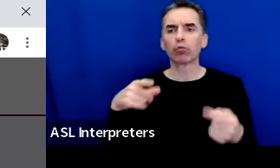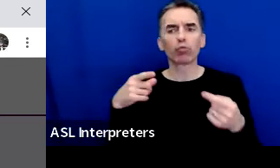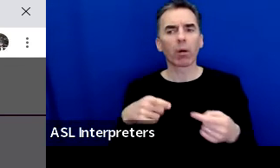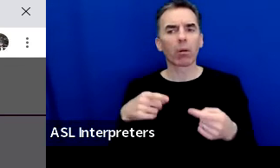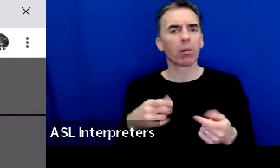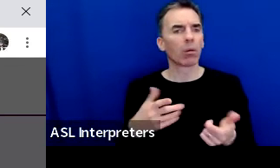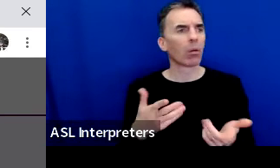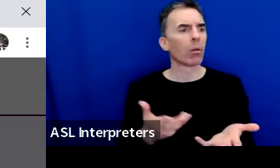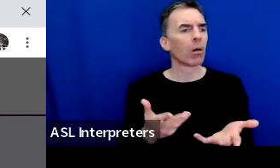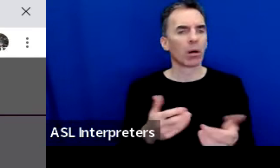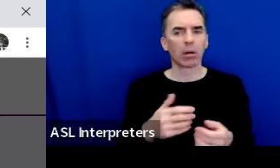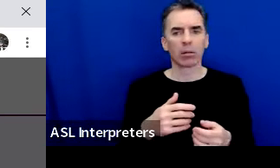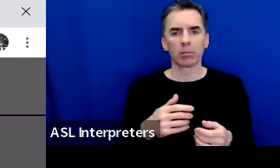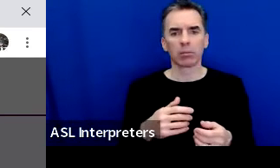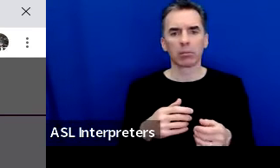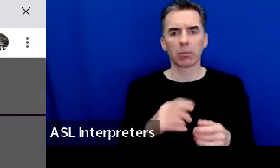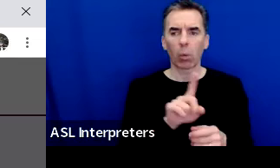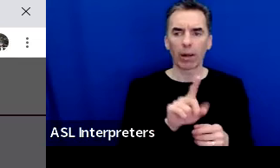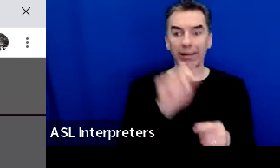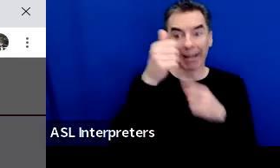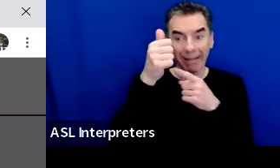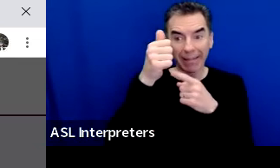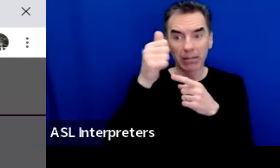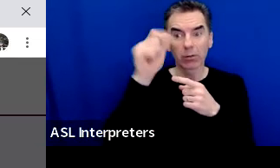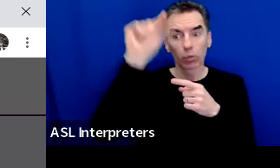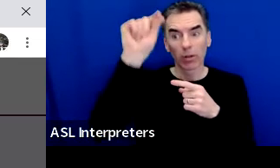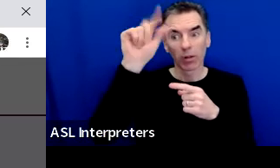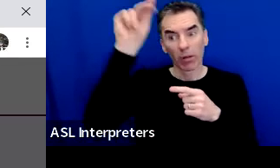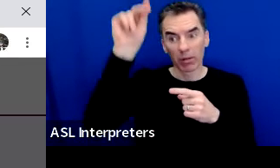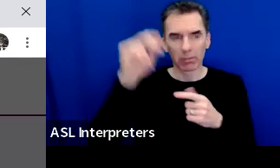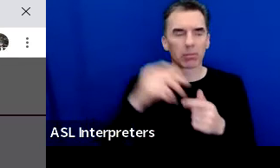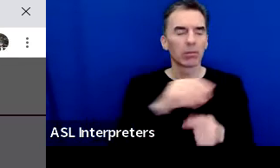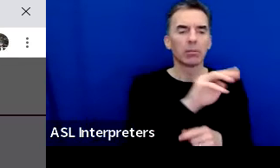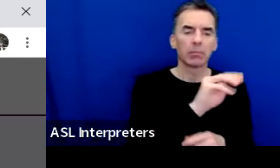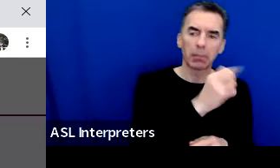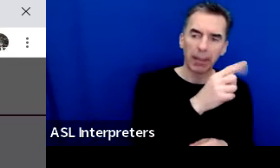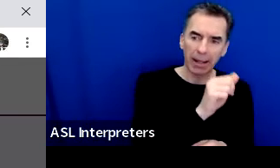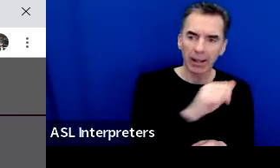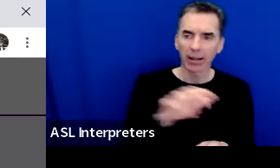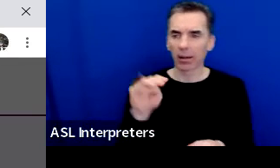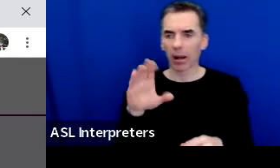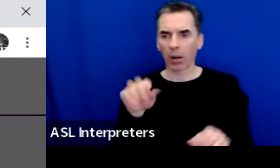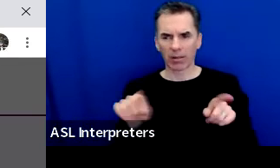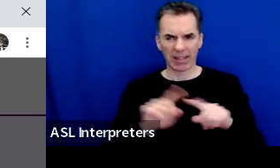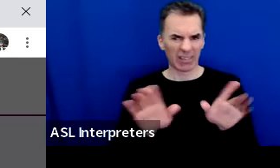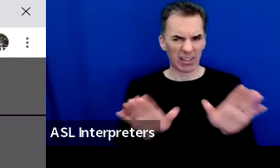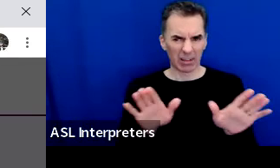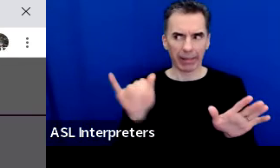with powers of ten and units. What's the difference between mega and micro? Mm-Hmm. Those sort of things.